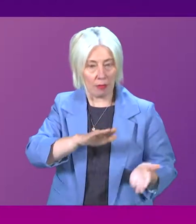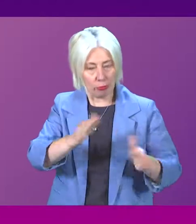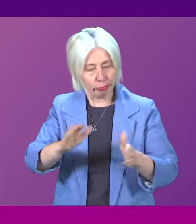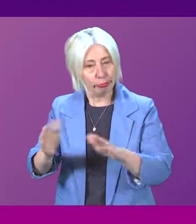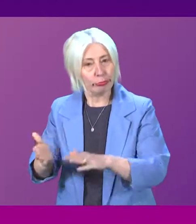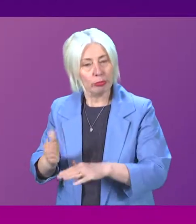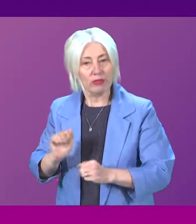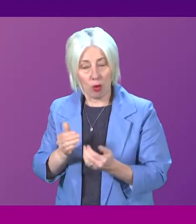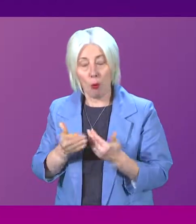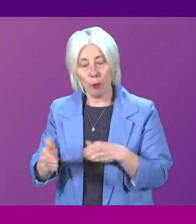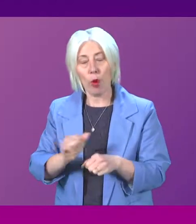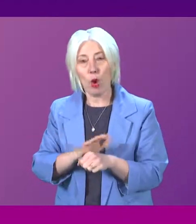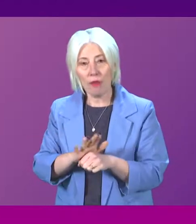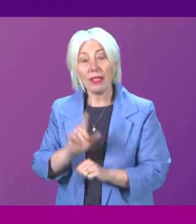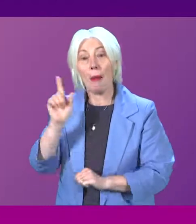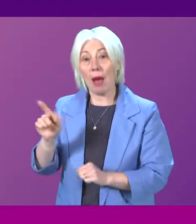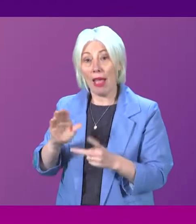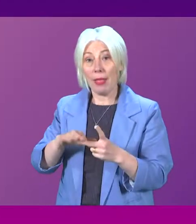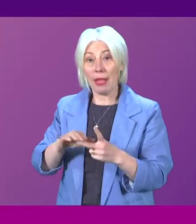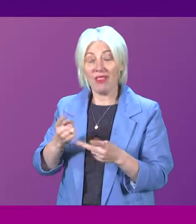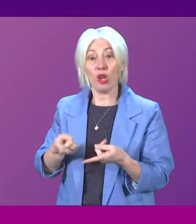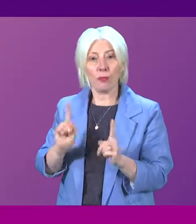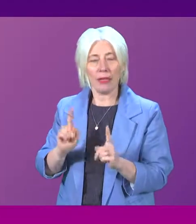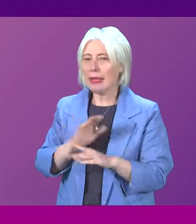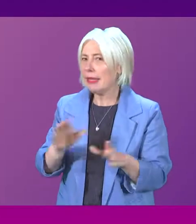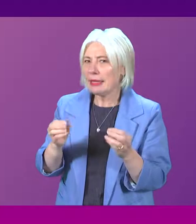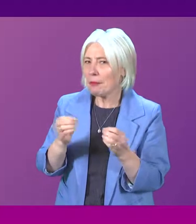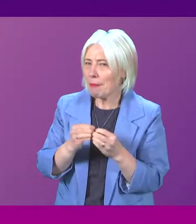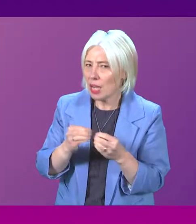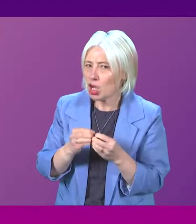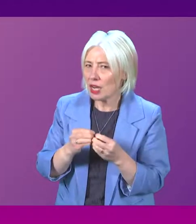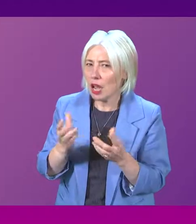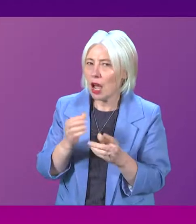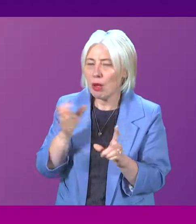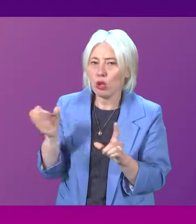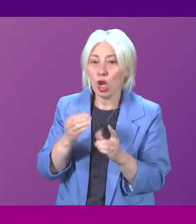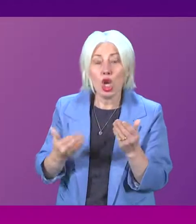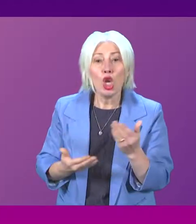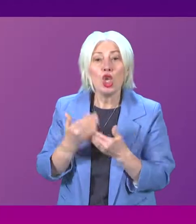I note, however, that the Deputy First Minister made no mention of the appointment of new senior counsel.